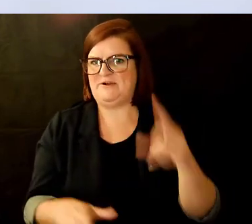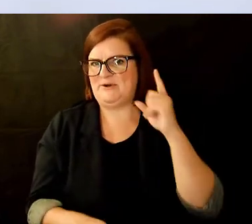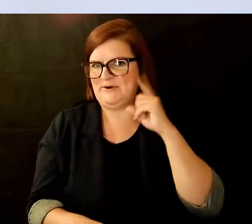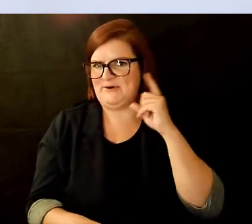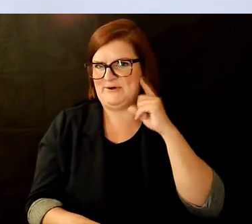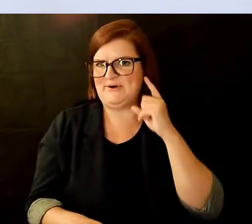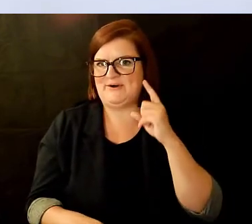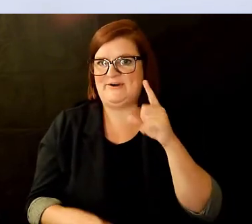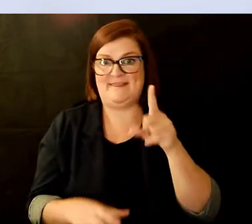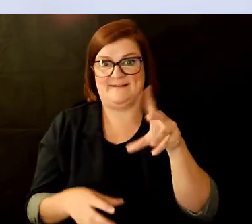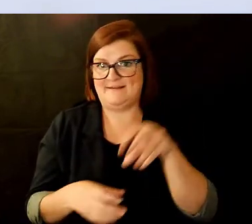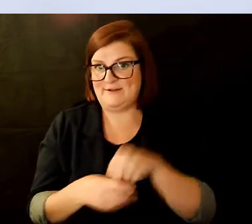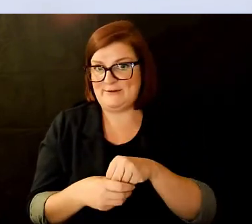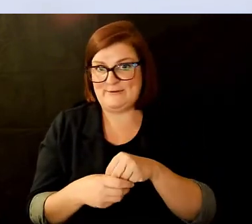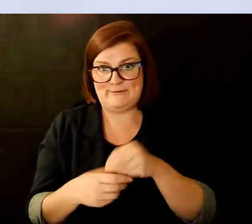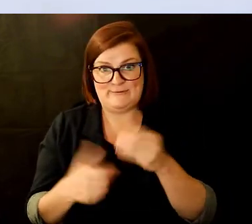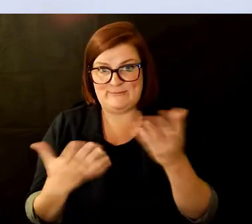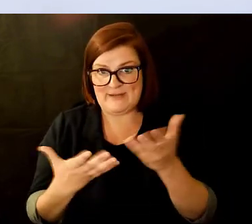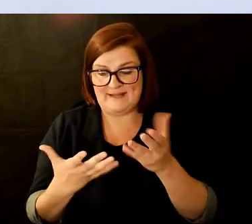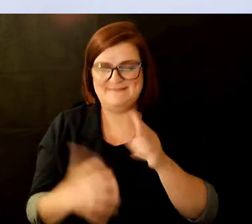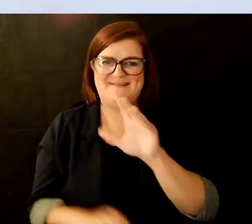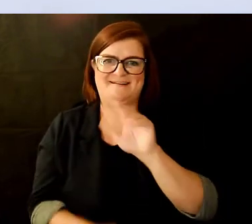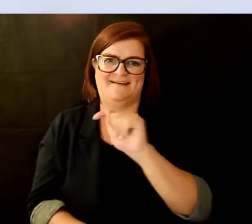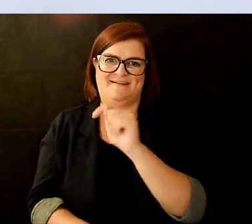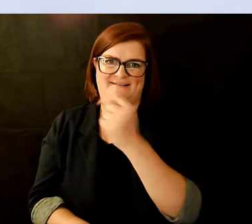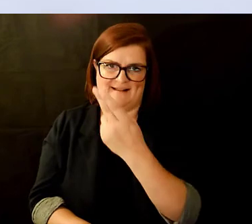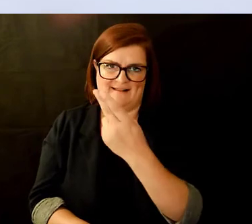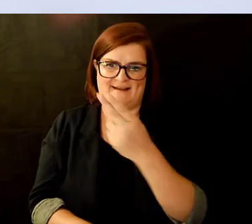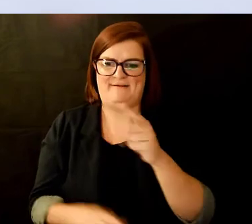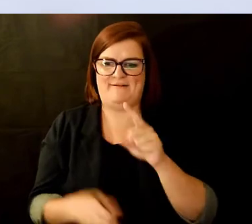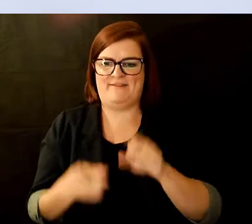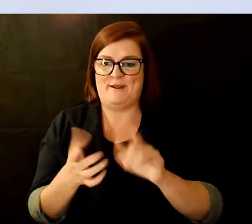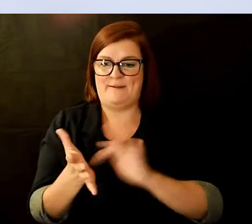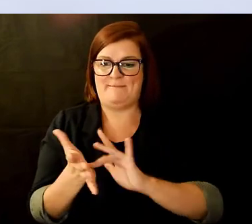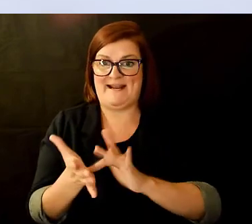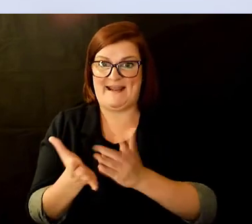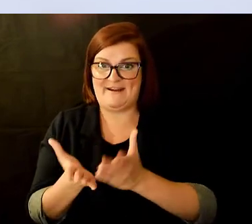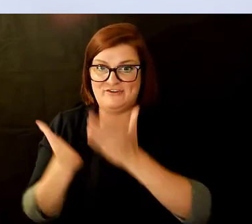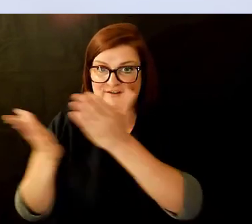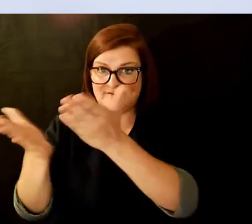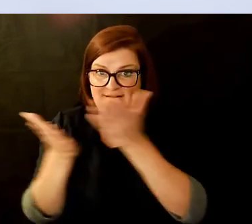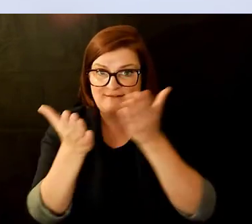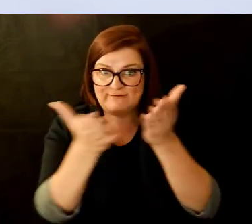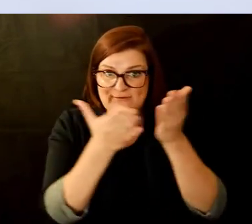as telehealth, medication delivery, job seeking supports,